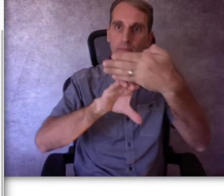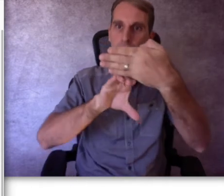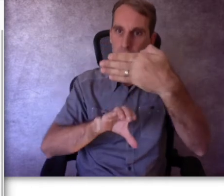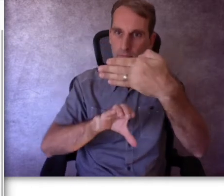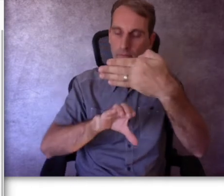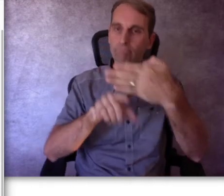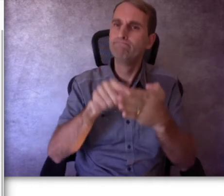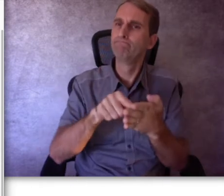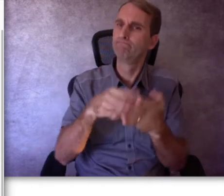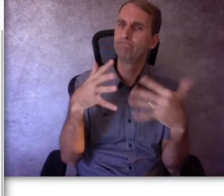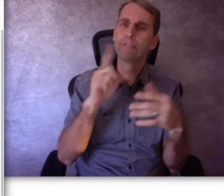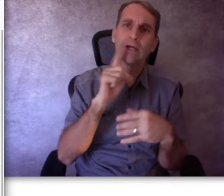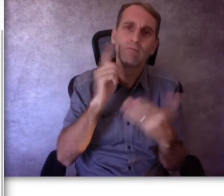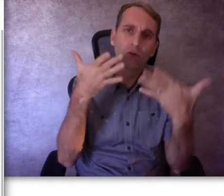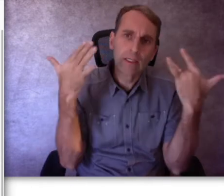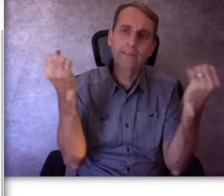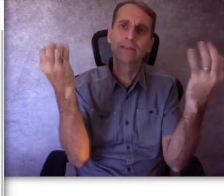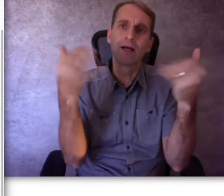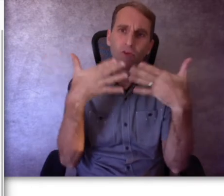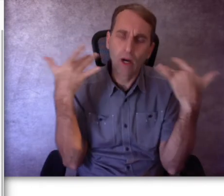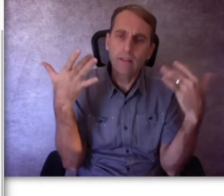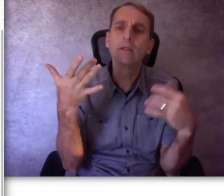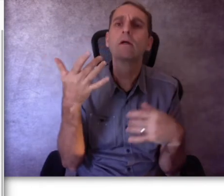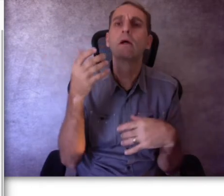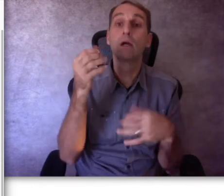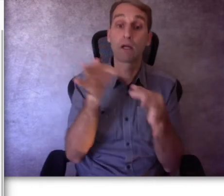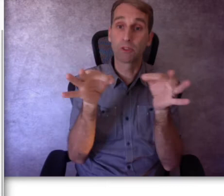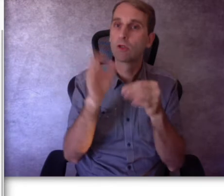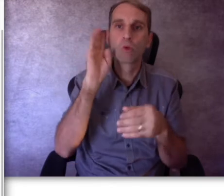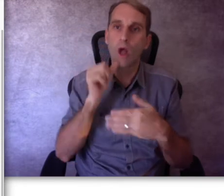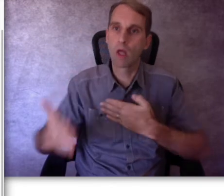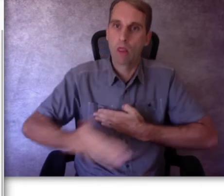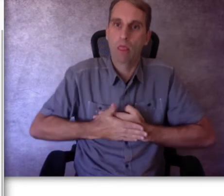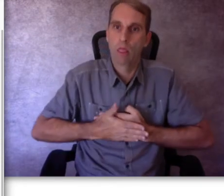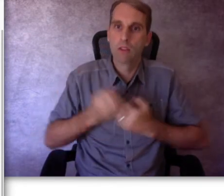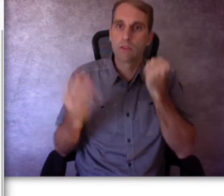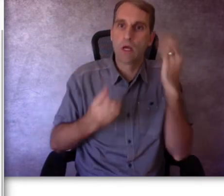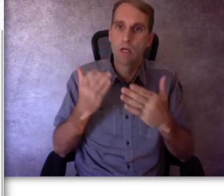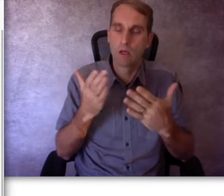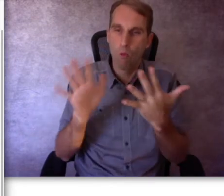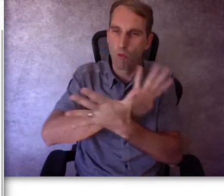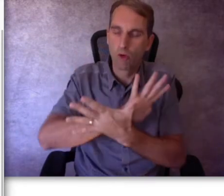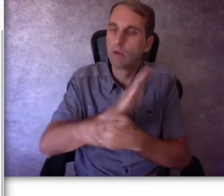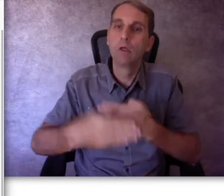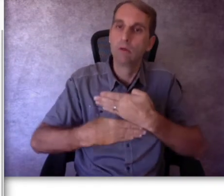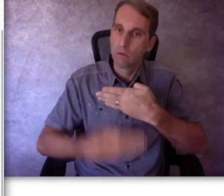the video itself where we contain the captioning as opposed to on the video itself. That makes it a more deaf friendly aesthetic. We don't want the captions overlaid on top of the video,